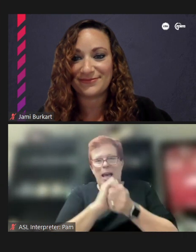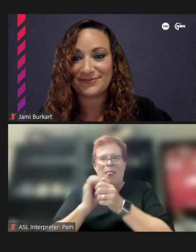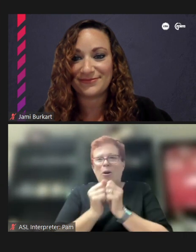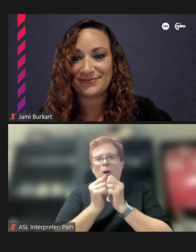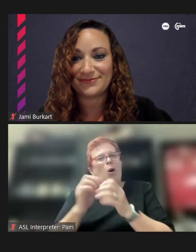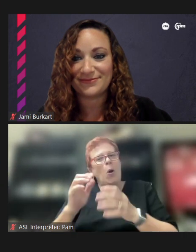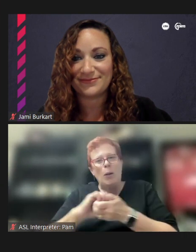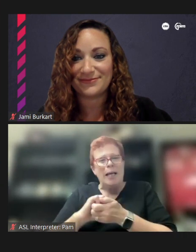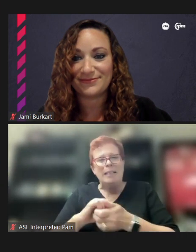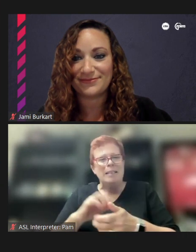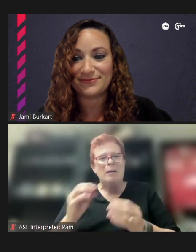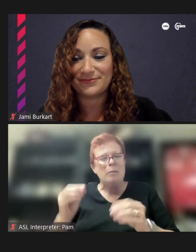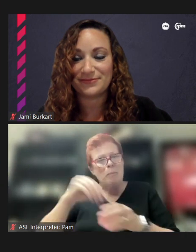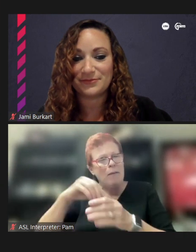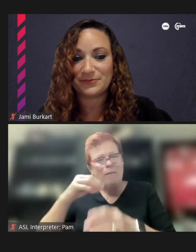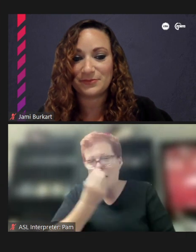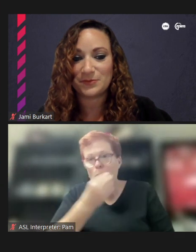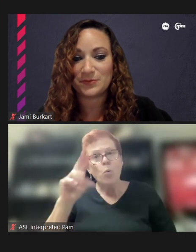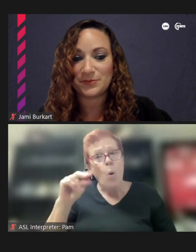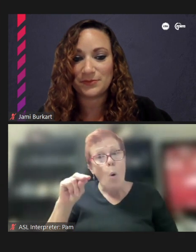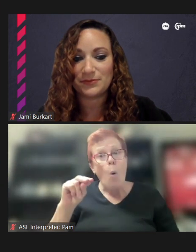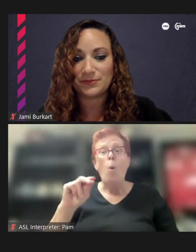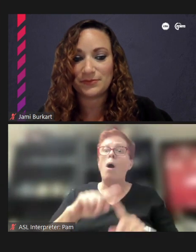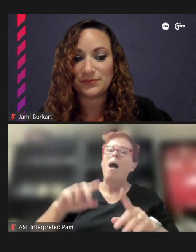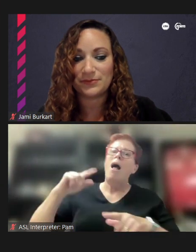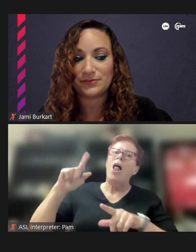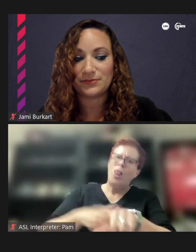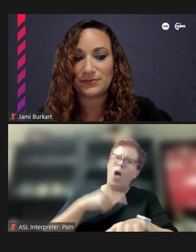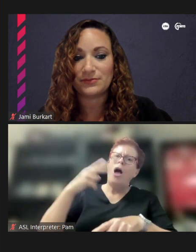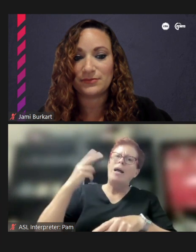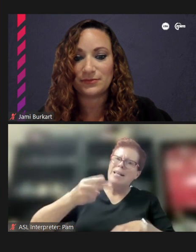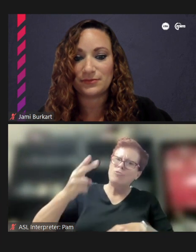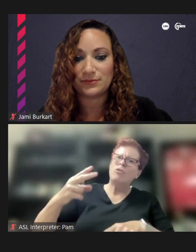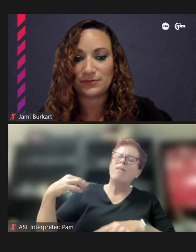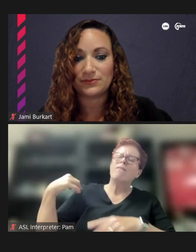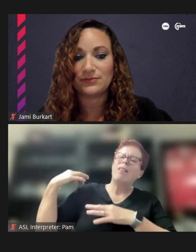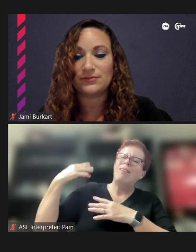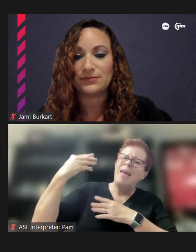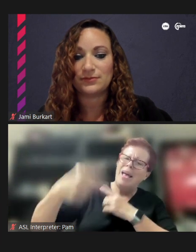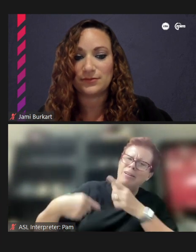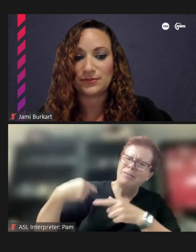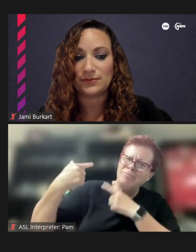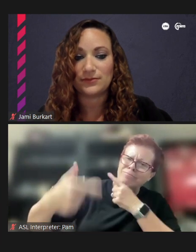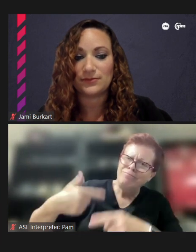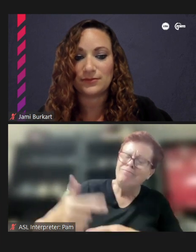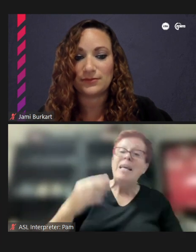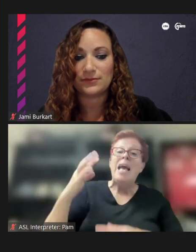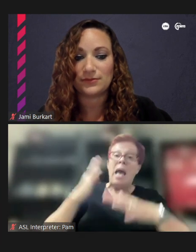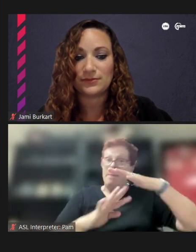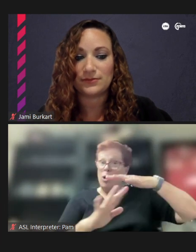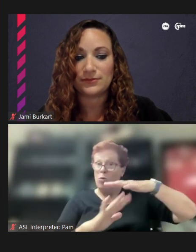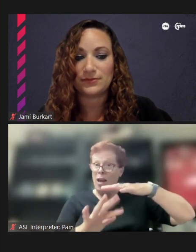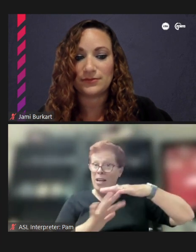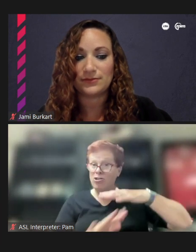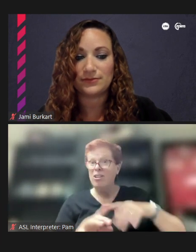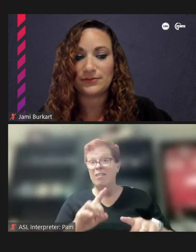and planting flowers, but there's a long history of layers of immigration that maybe even had